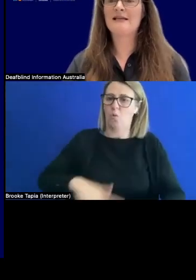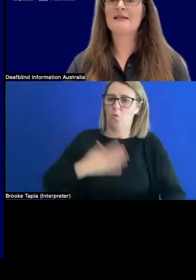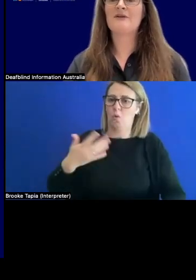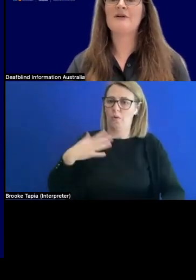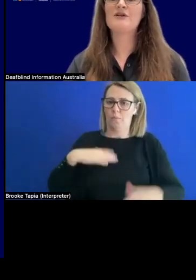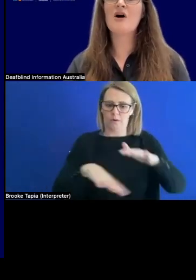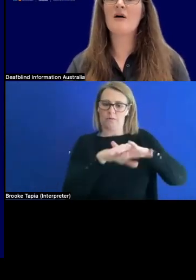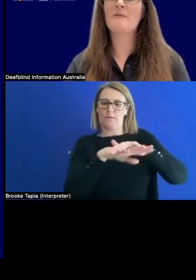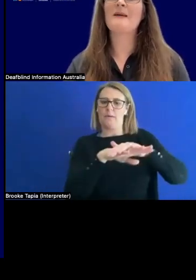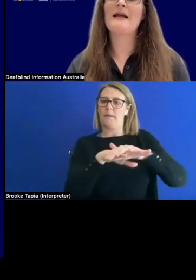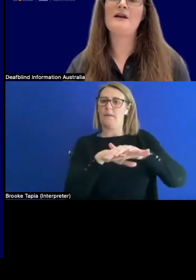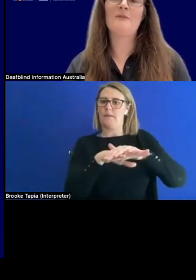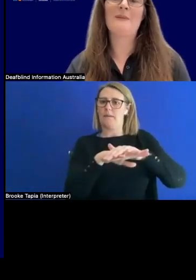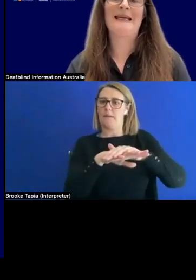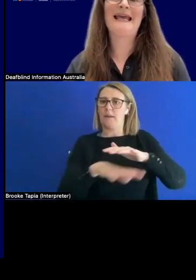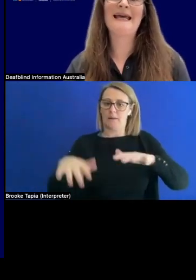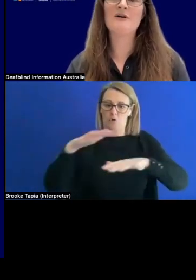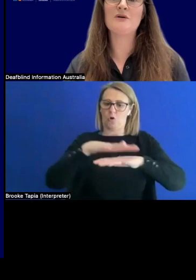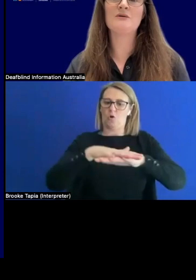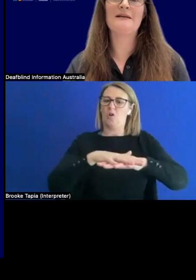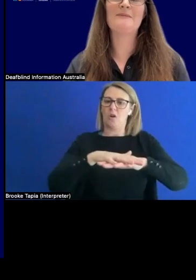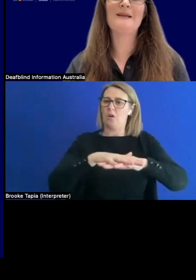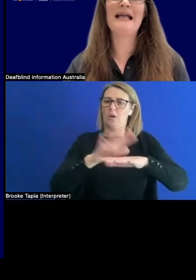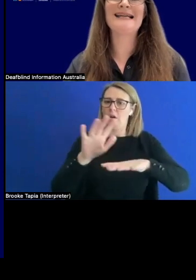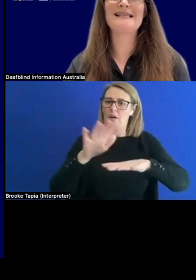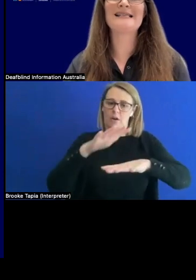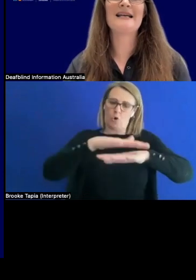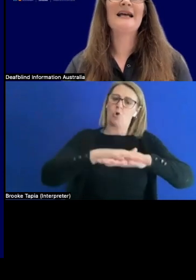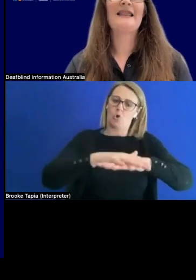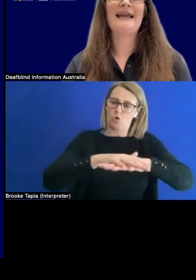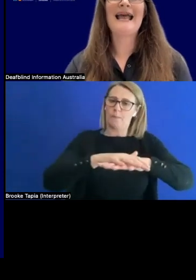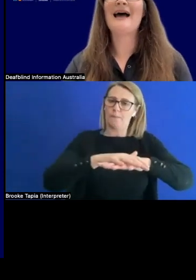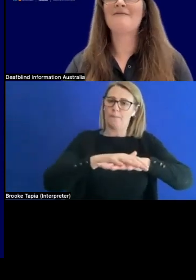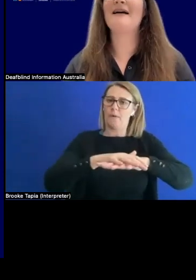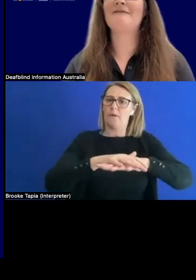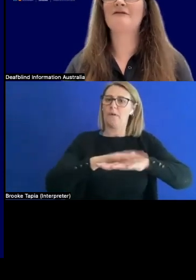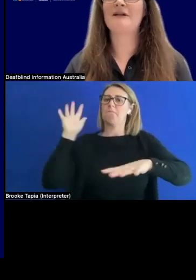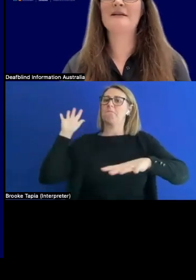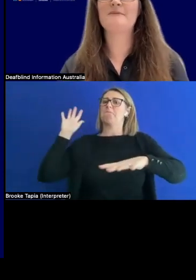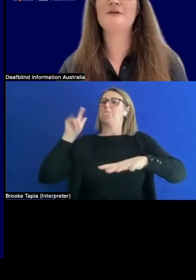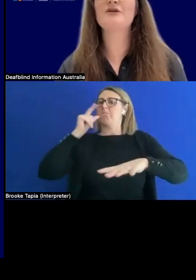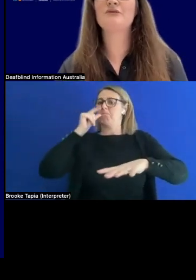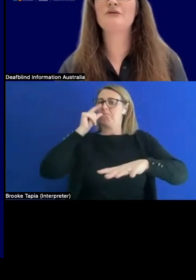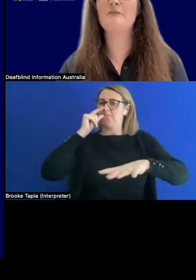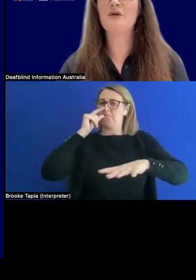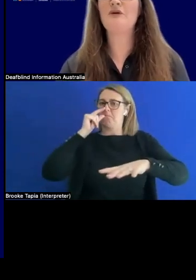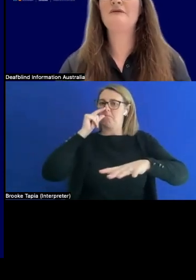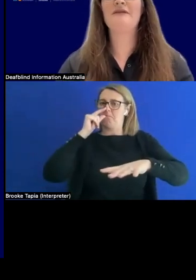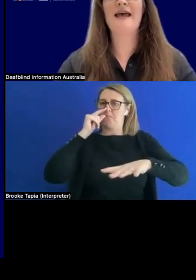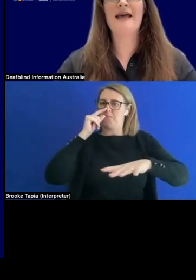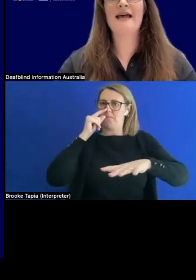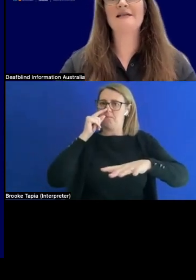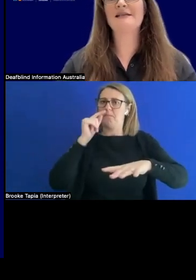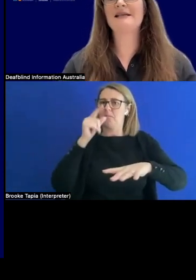hands are on top and not being held in place, they have that freedom to remove their hands